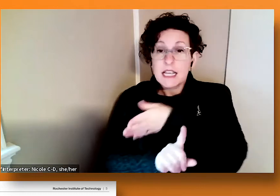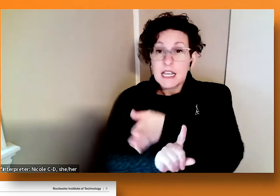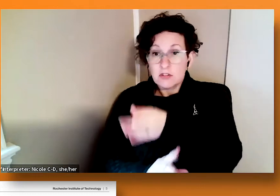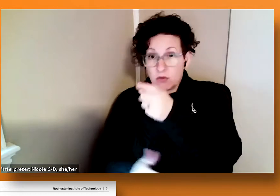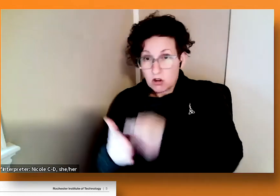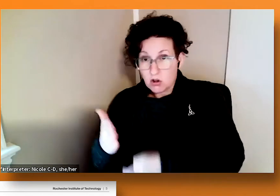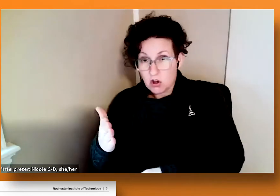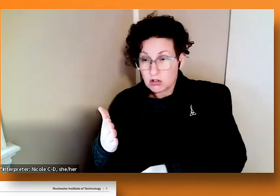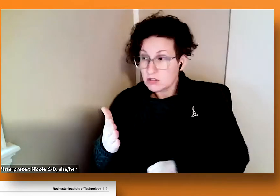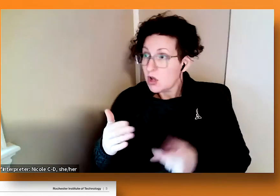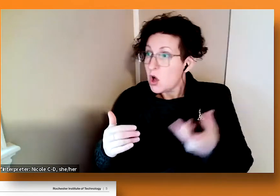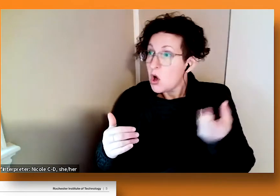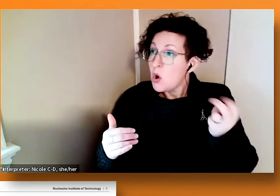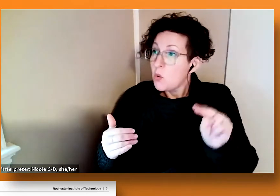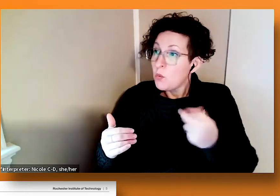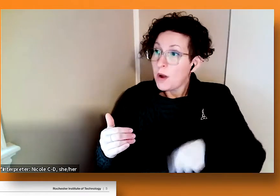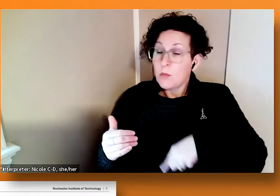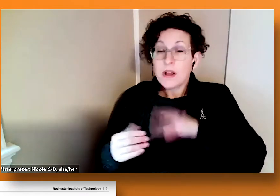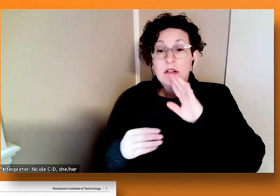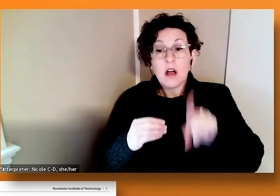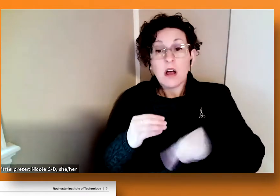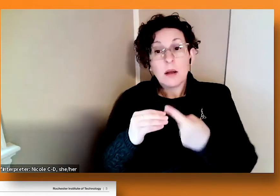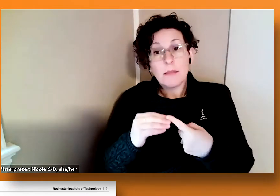your direct costs and your indirect costs.